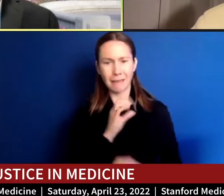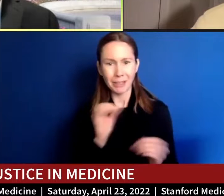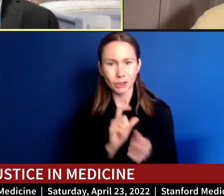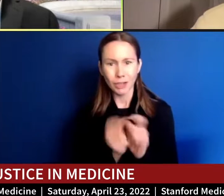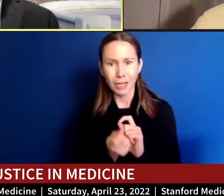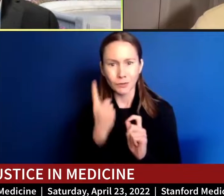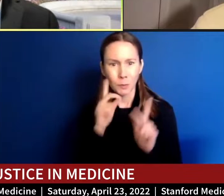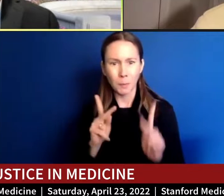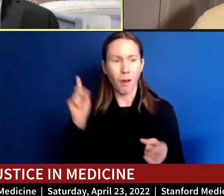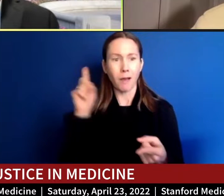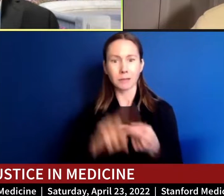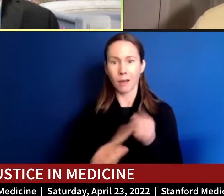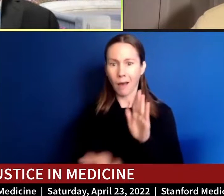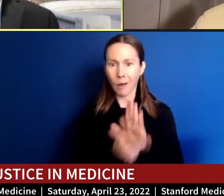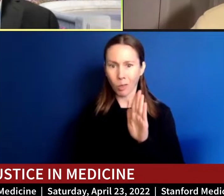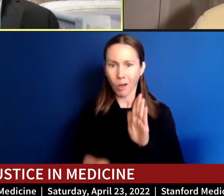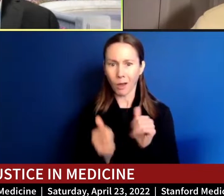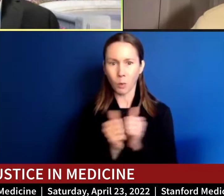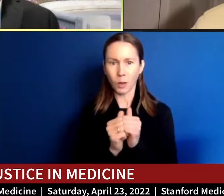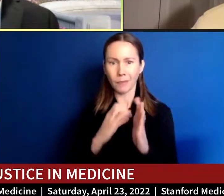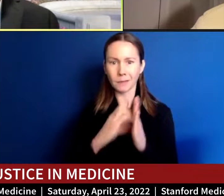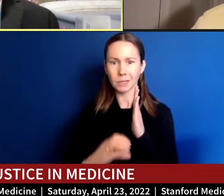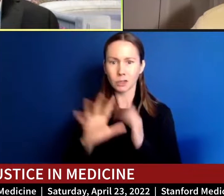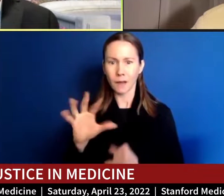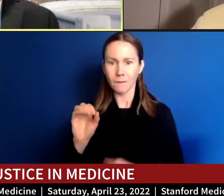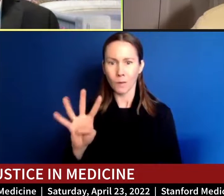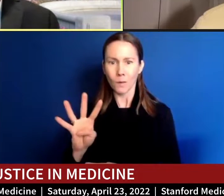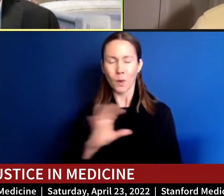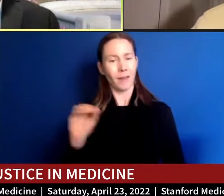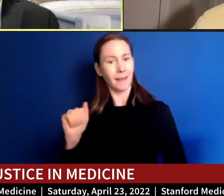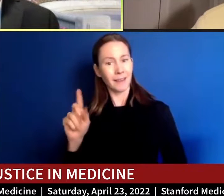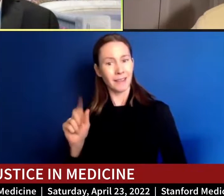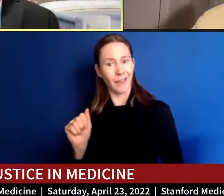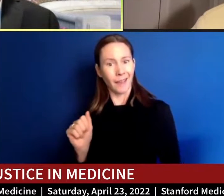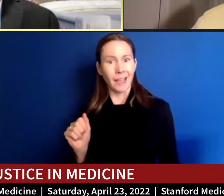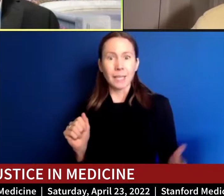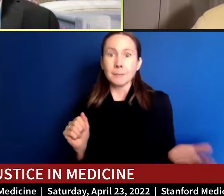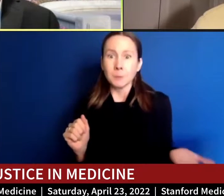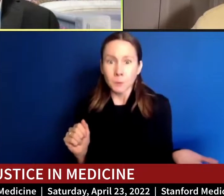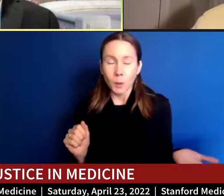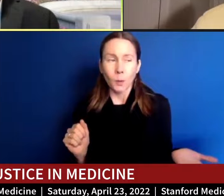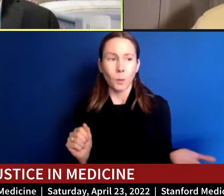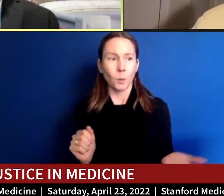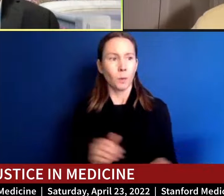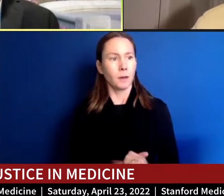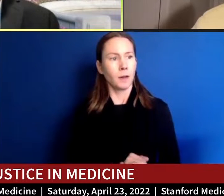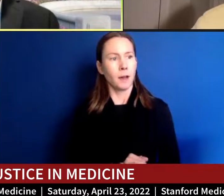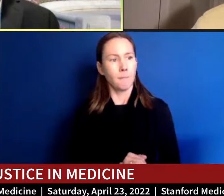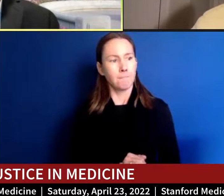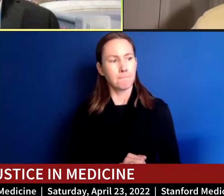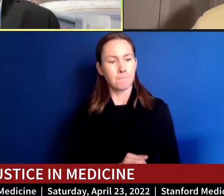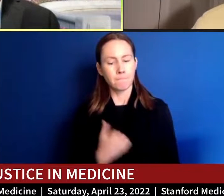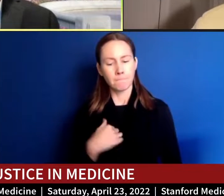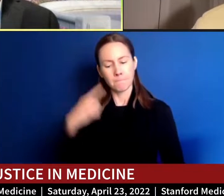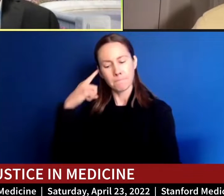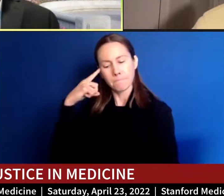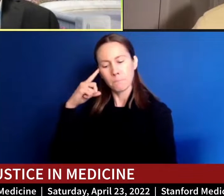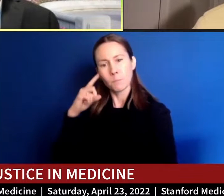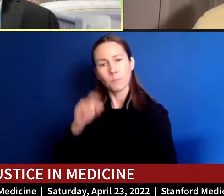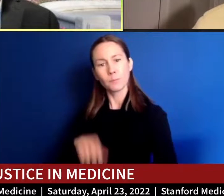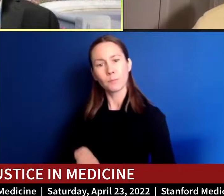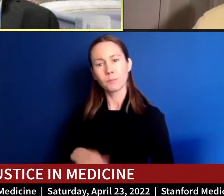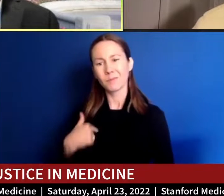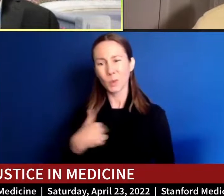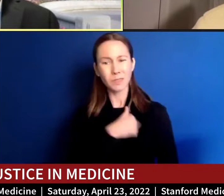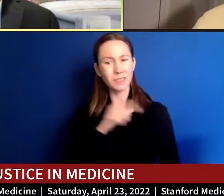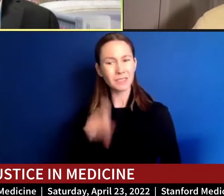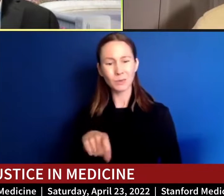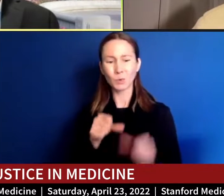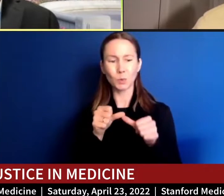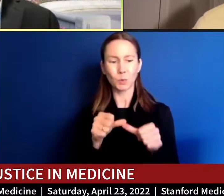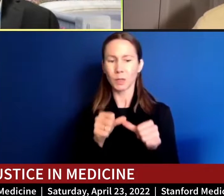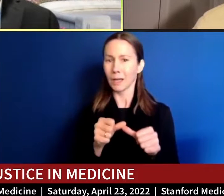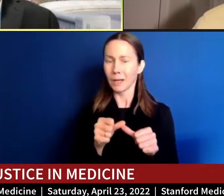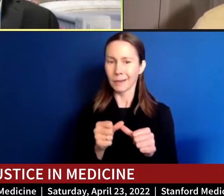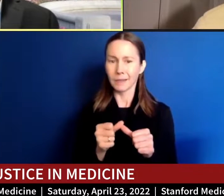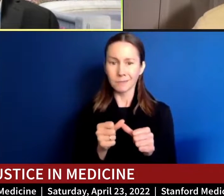504 and the ADA. You know… so I just think that we need to keep these things in mind and